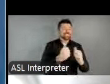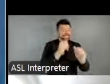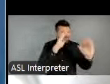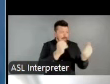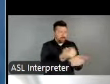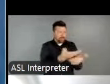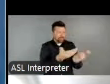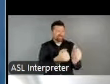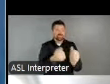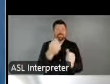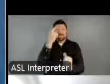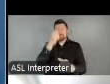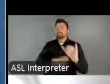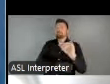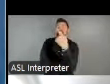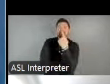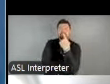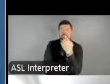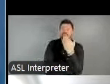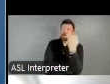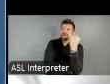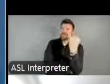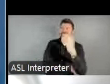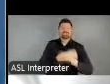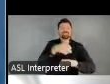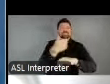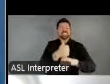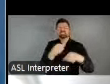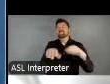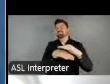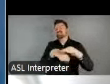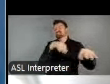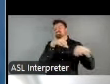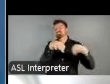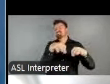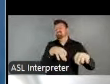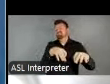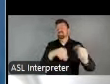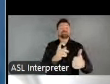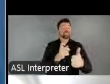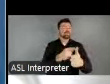it might be a good idea to quickly establish some basic definitions. So what is a local arts